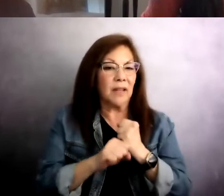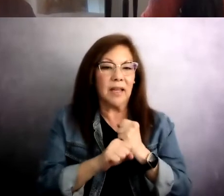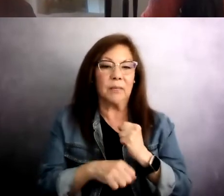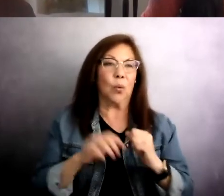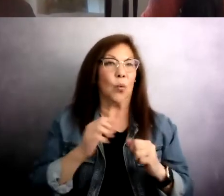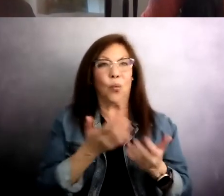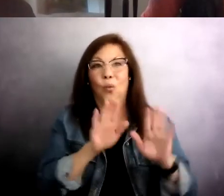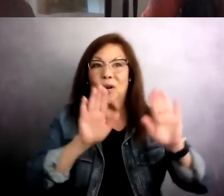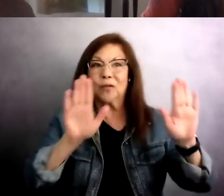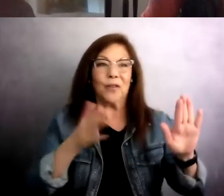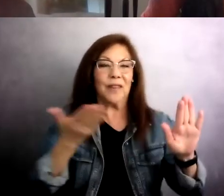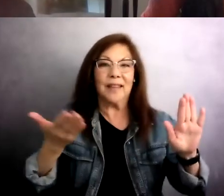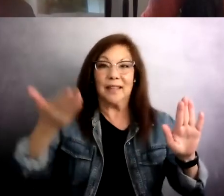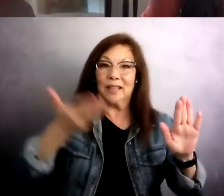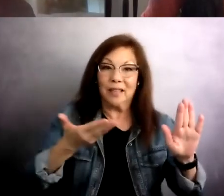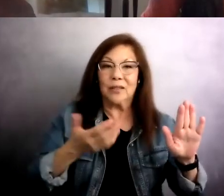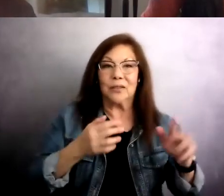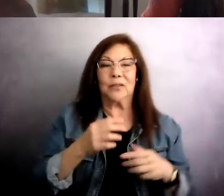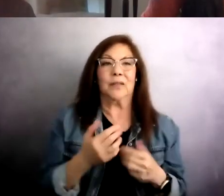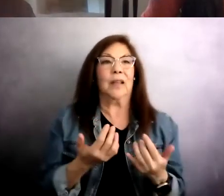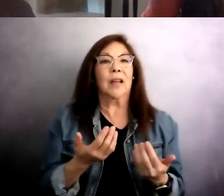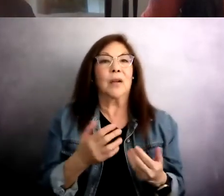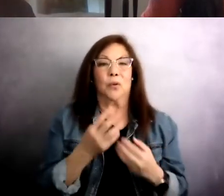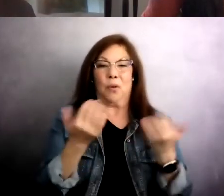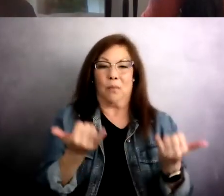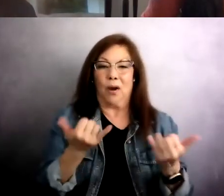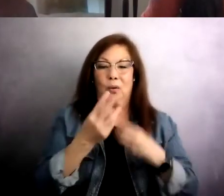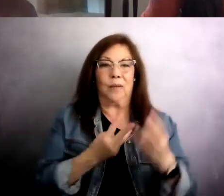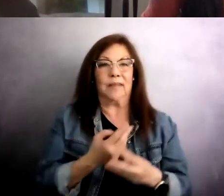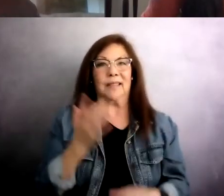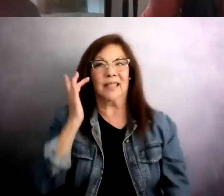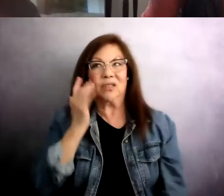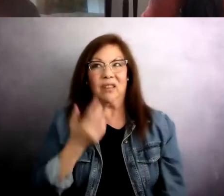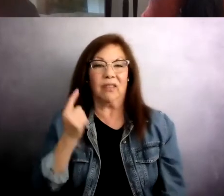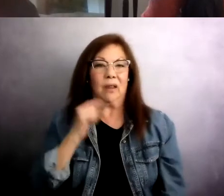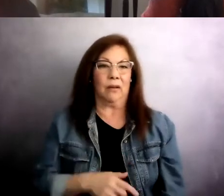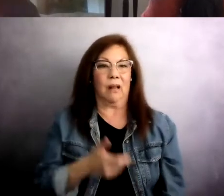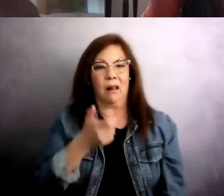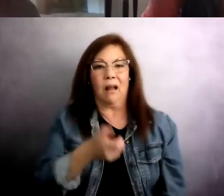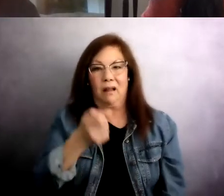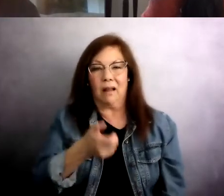that introduces to the wonders of the modern world.